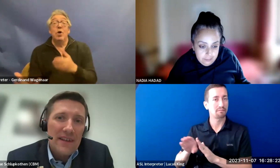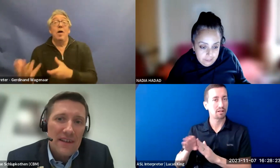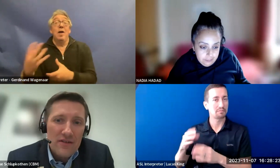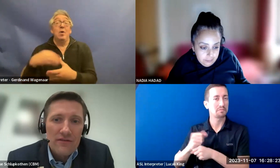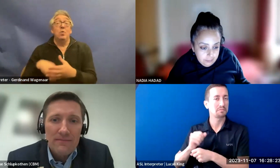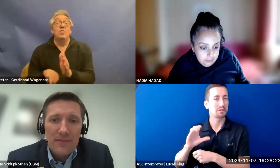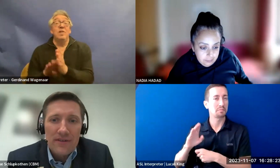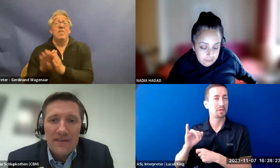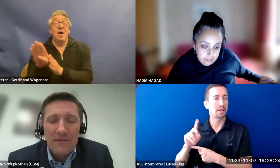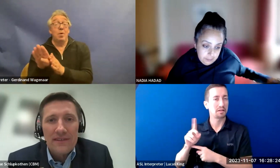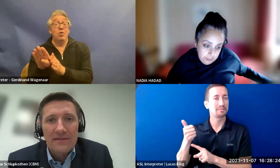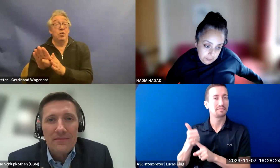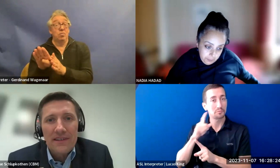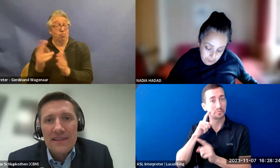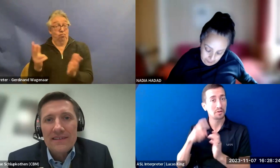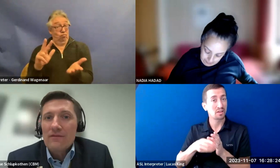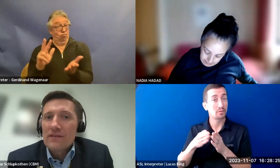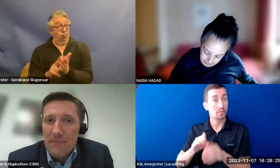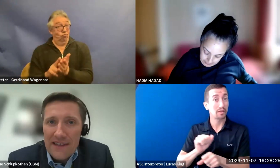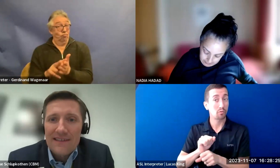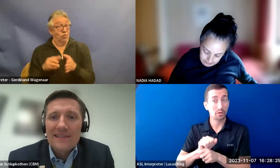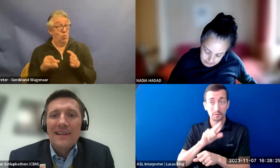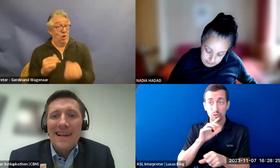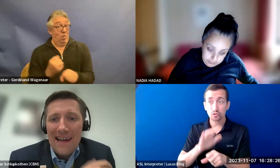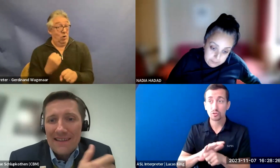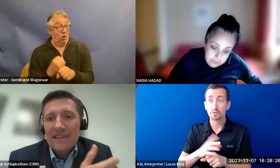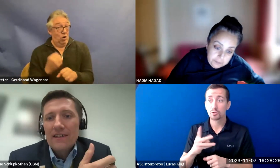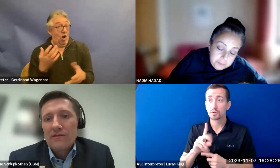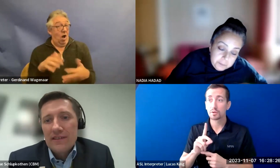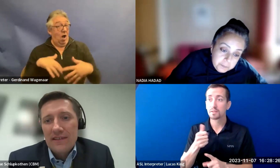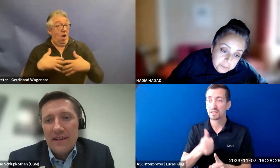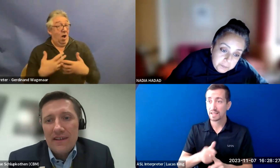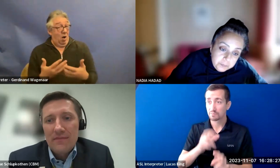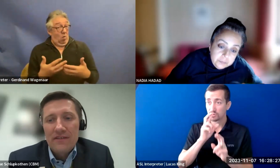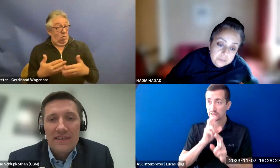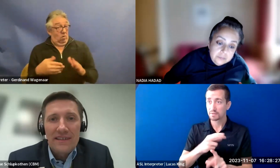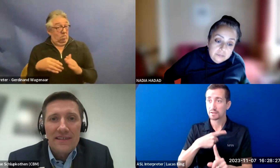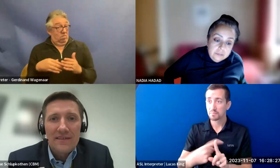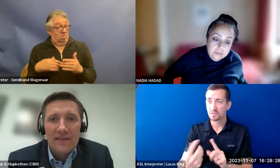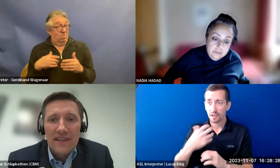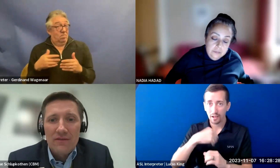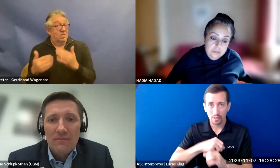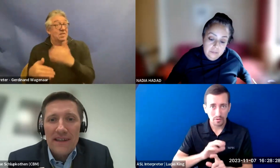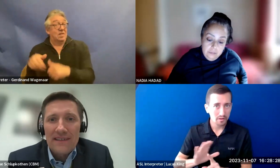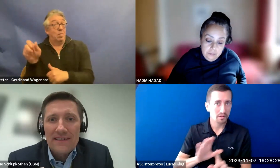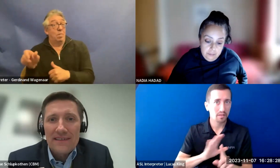that ensures Persons with Disabilities are respected and included in their communities.